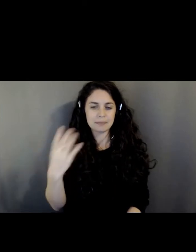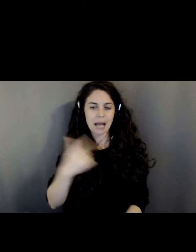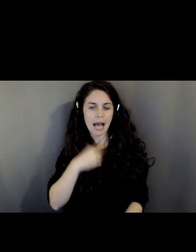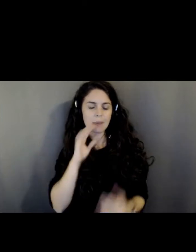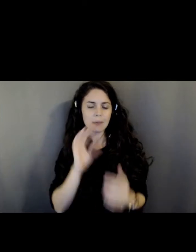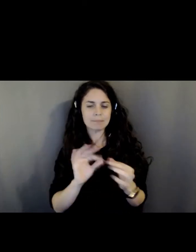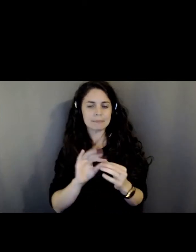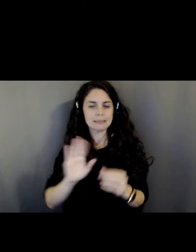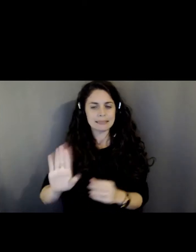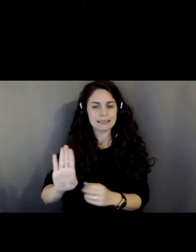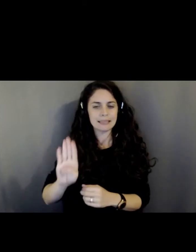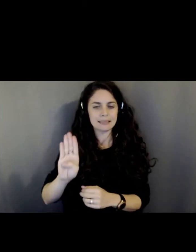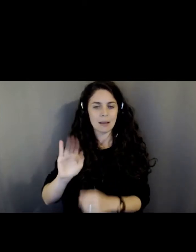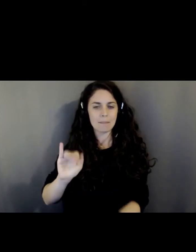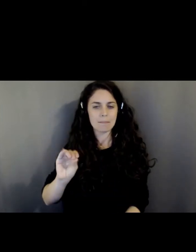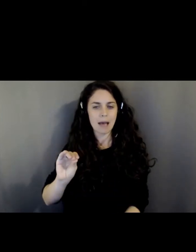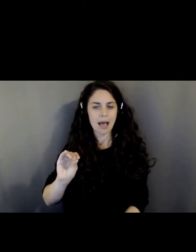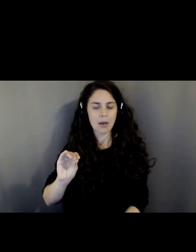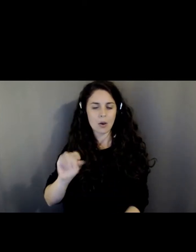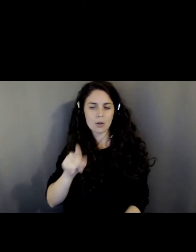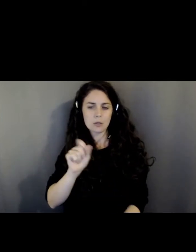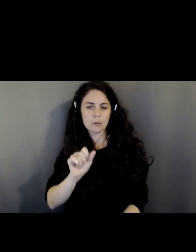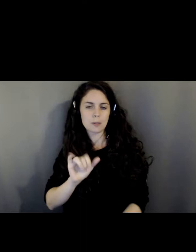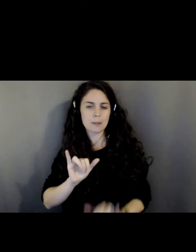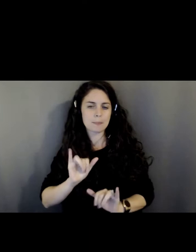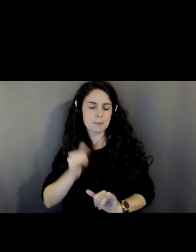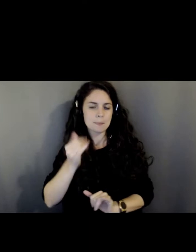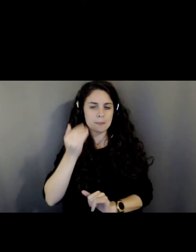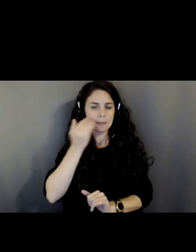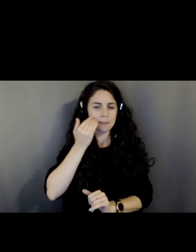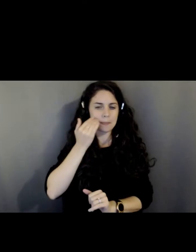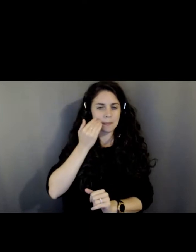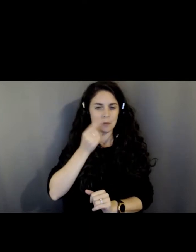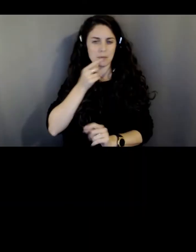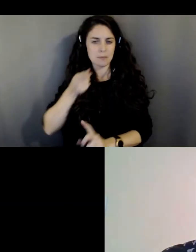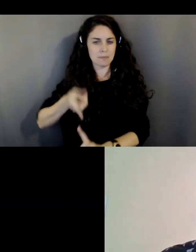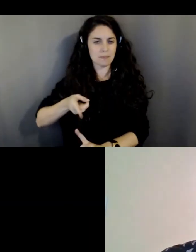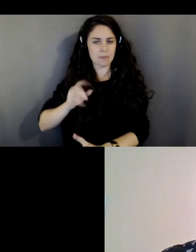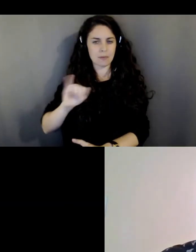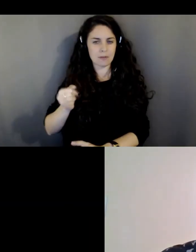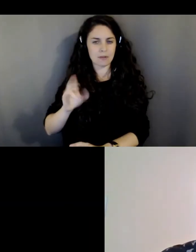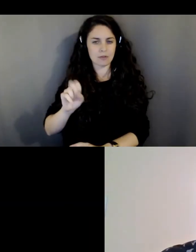so you can get a sense of who Justice is. Justice is a Crime Survivor Advocate at